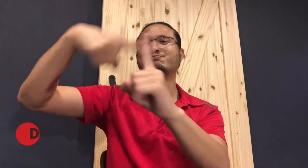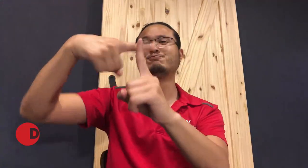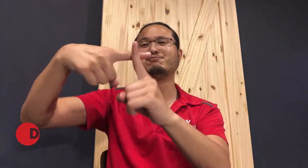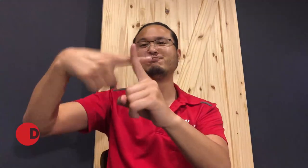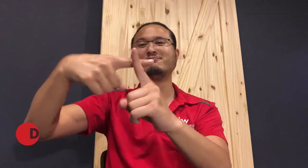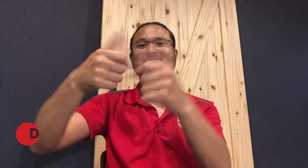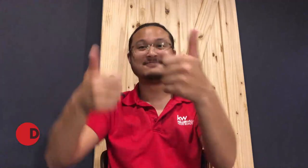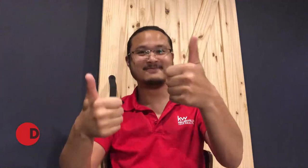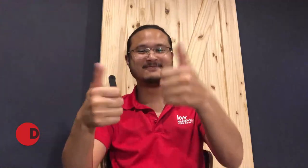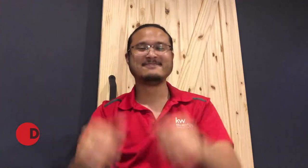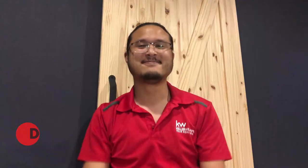Think positive!